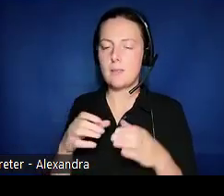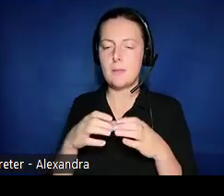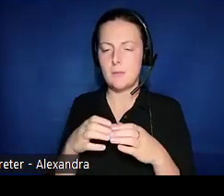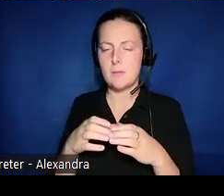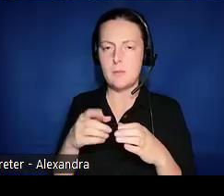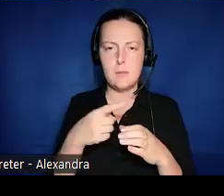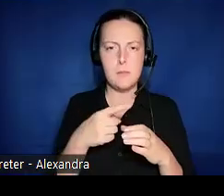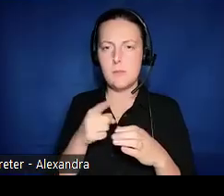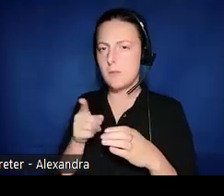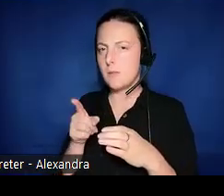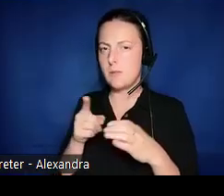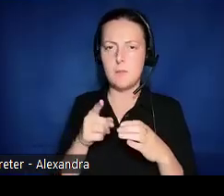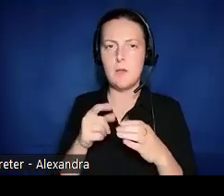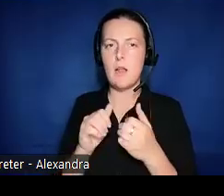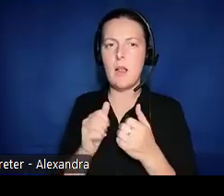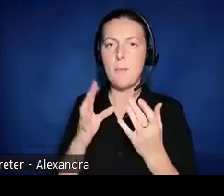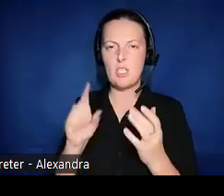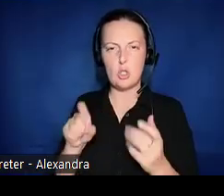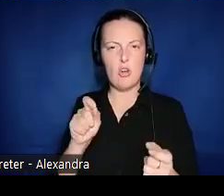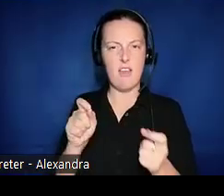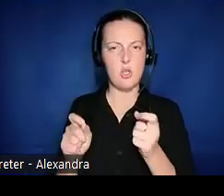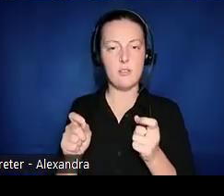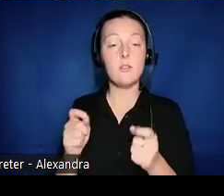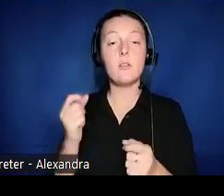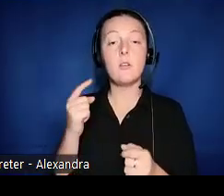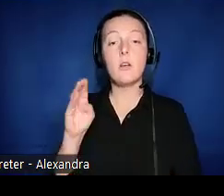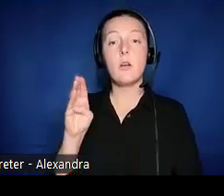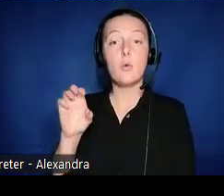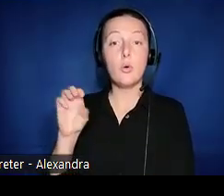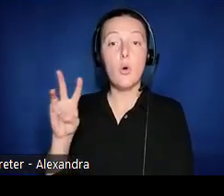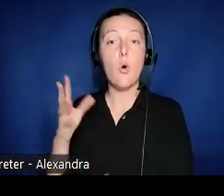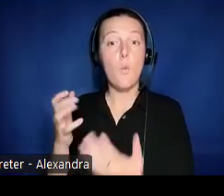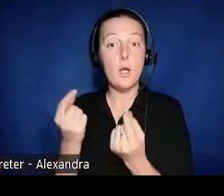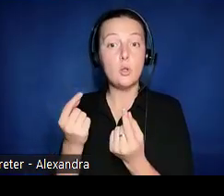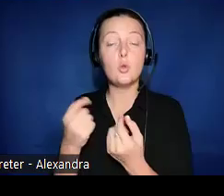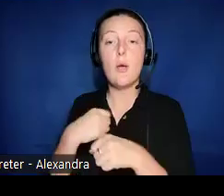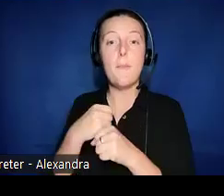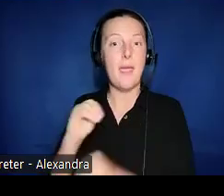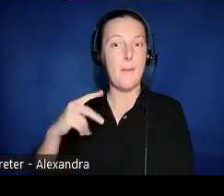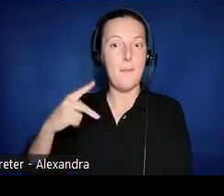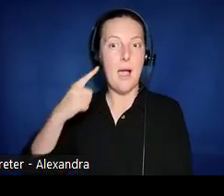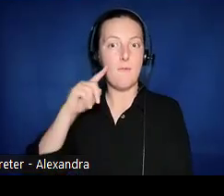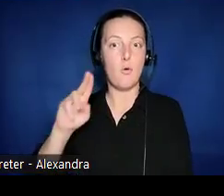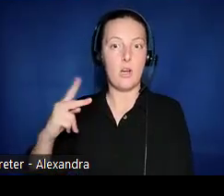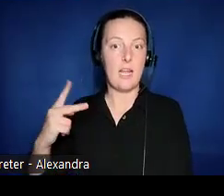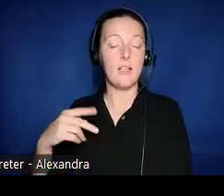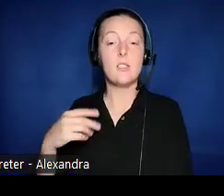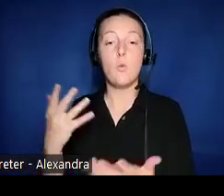Burrow wanted to do was to produce a map of England that would have plus three or minus two in